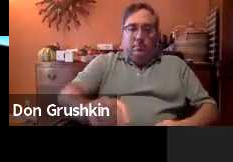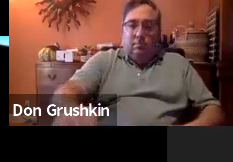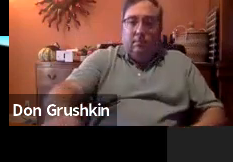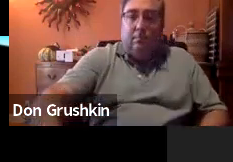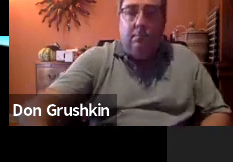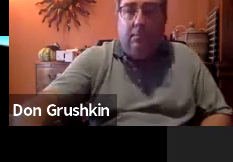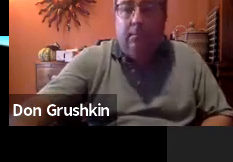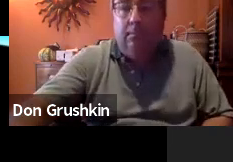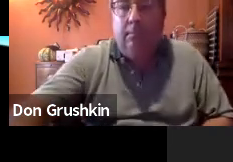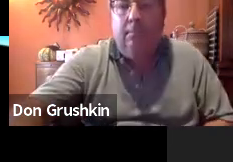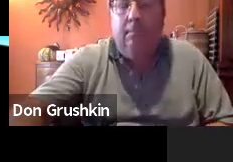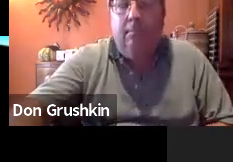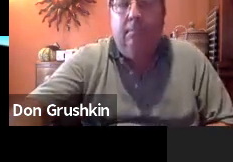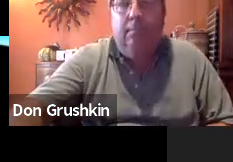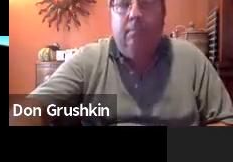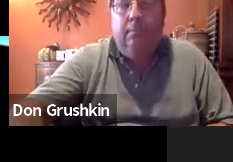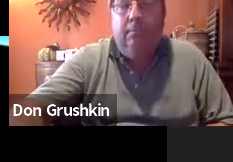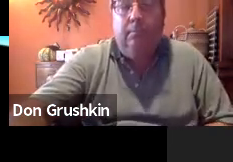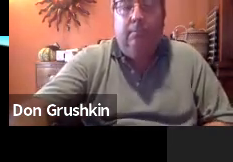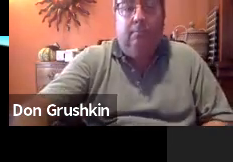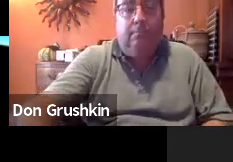And now a 20-channel Cochlear implant.